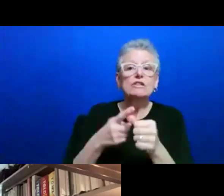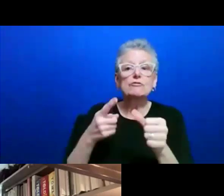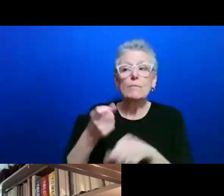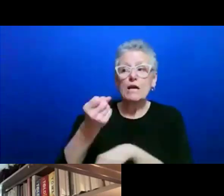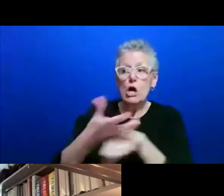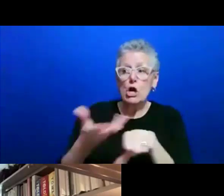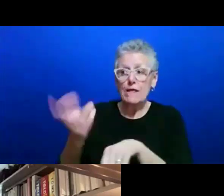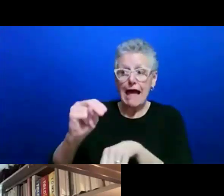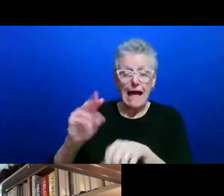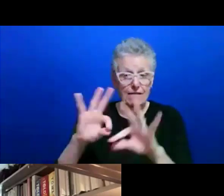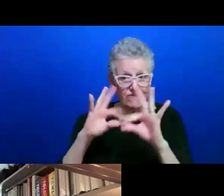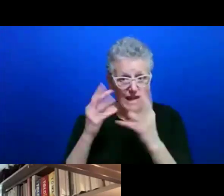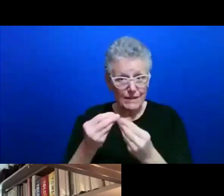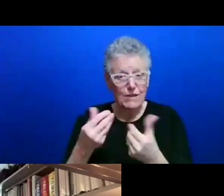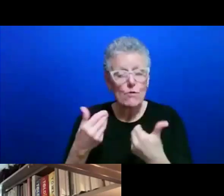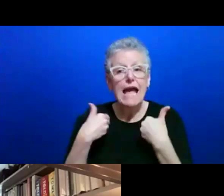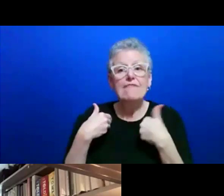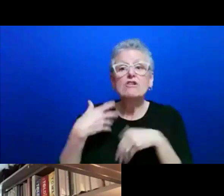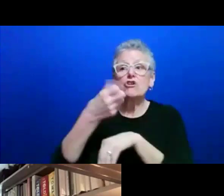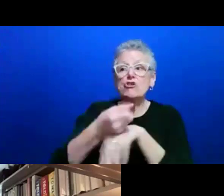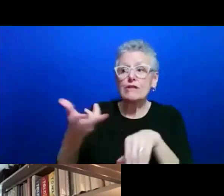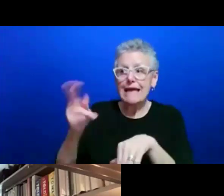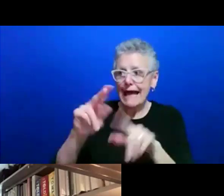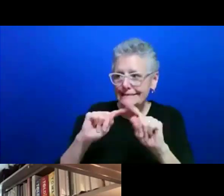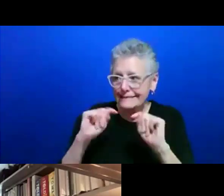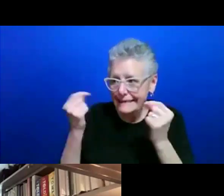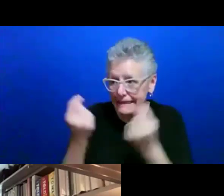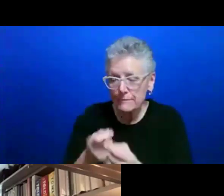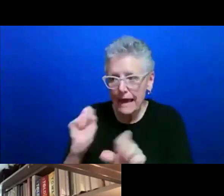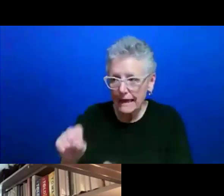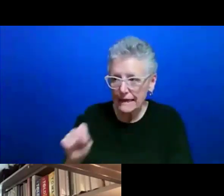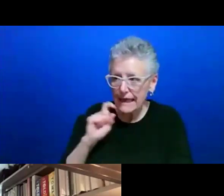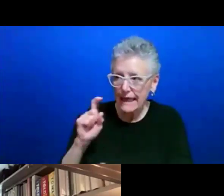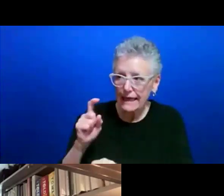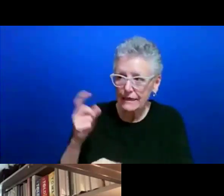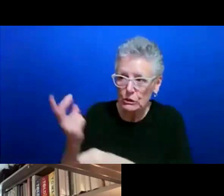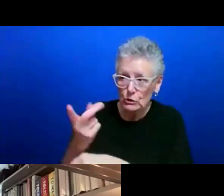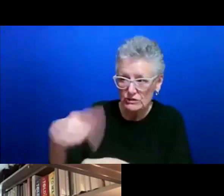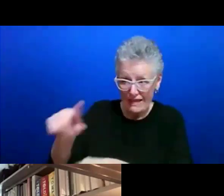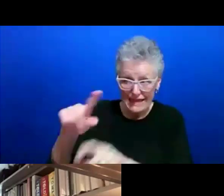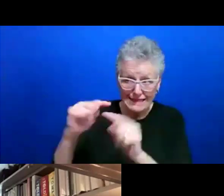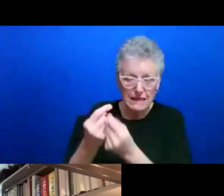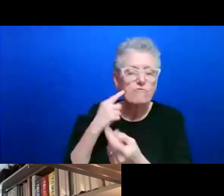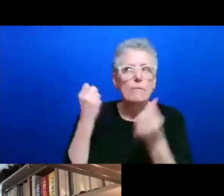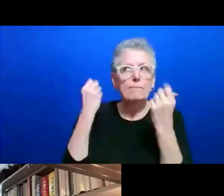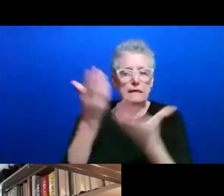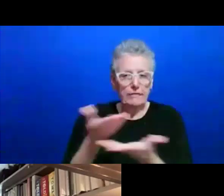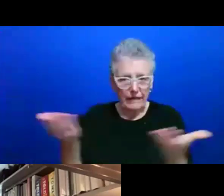and so we have our early on teams. I can use them for a lot of things.